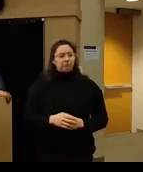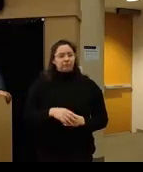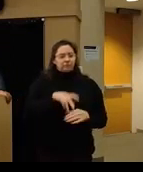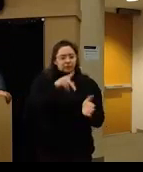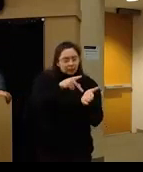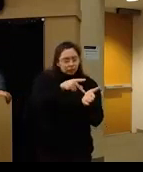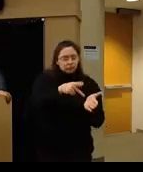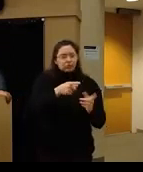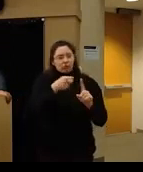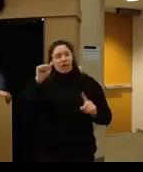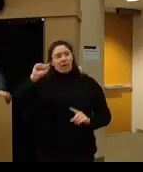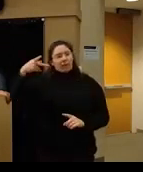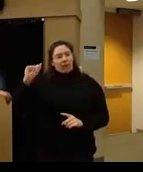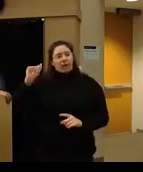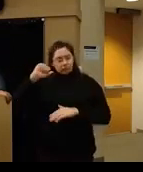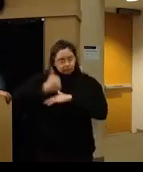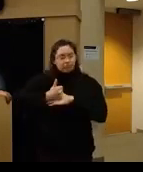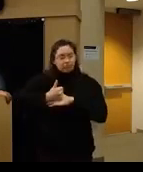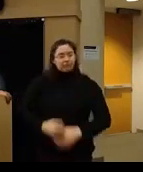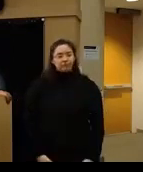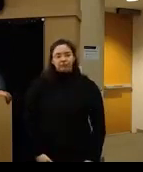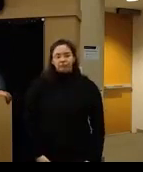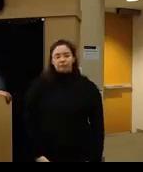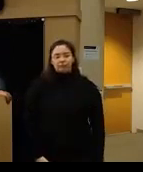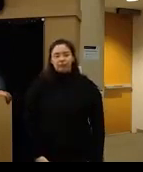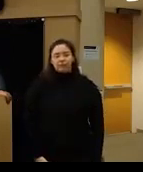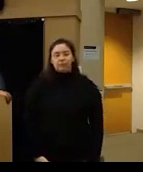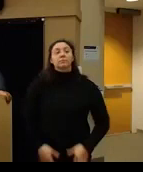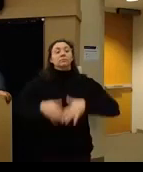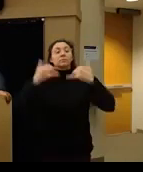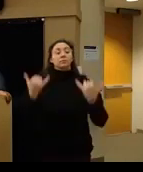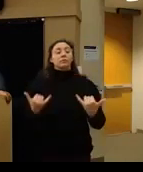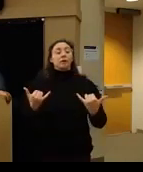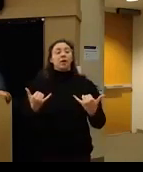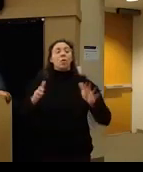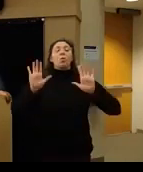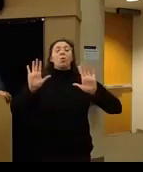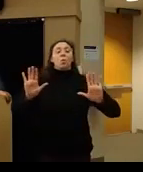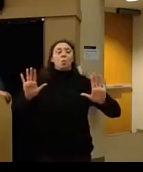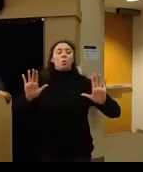American Psychiatric association was developed and lo and behold someone said what we did wasn't